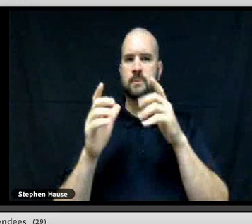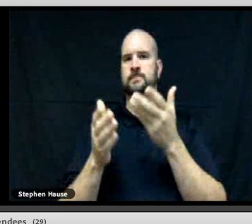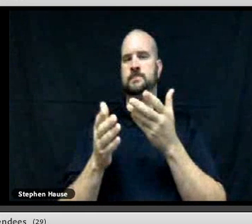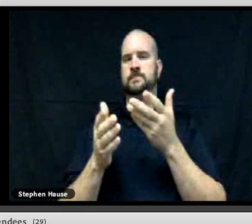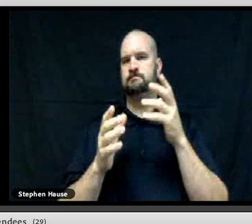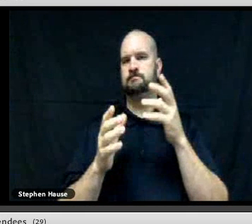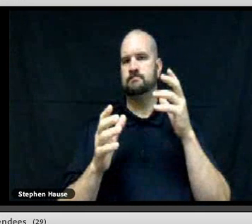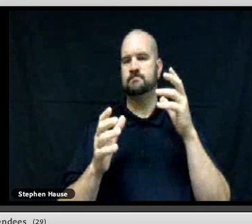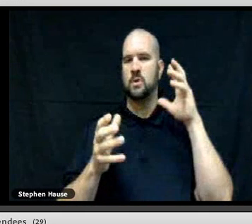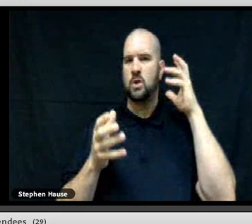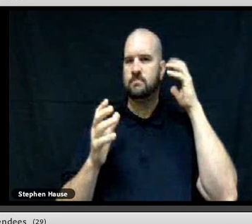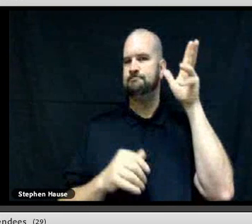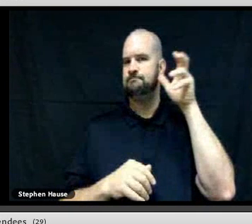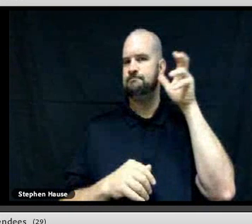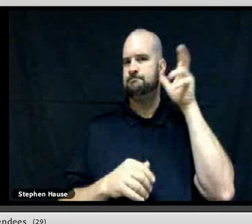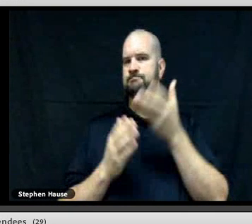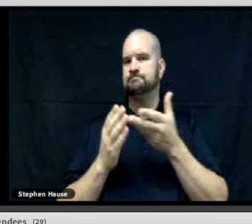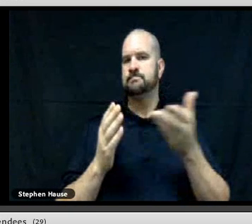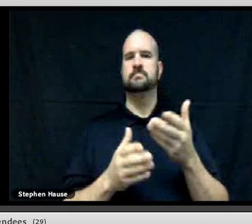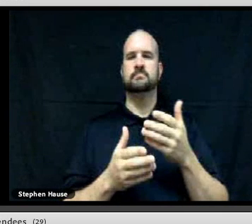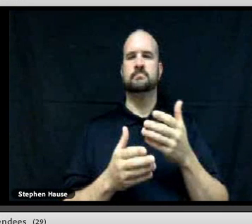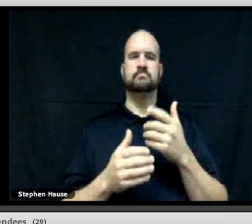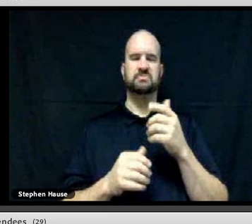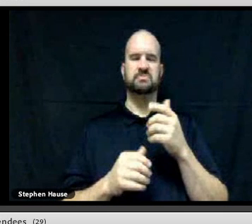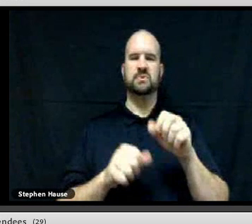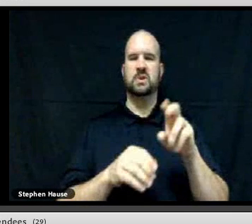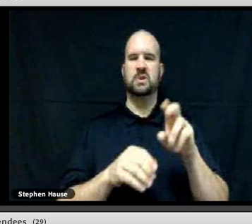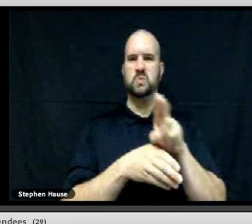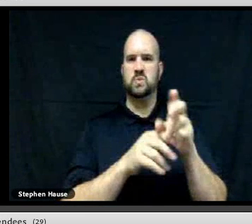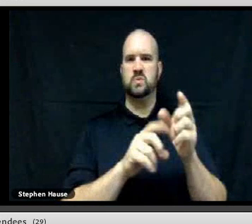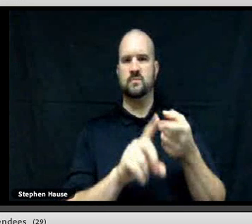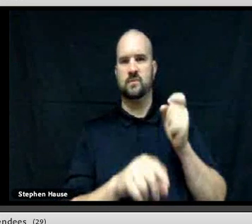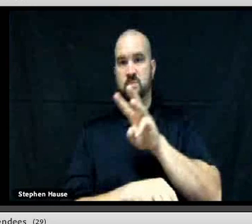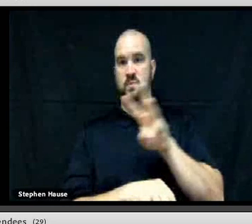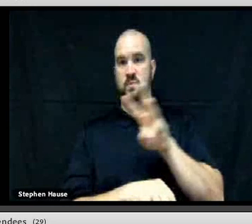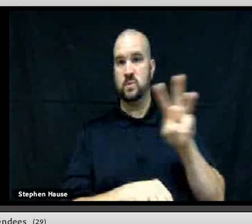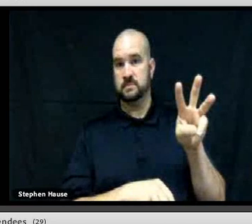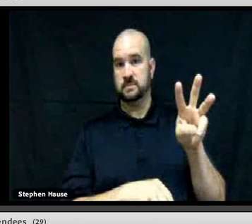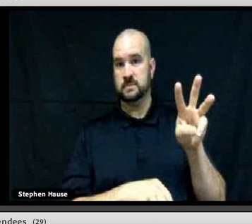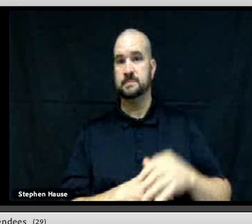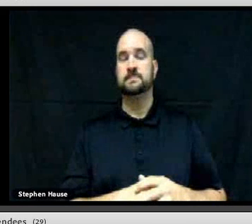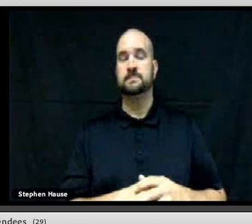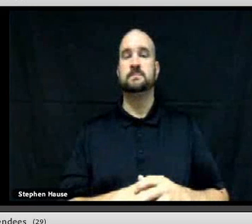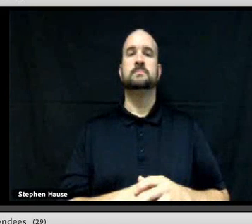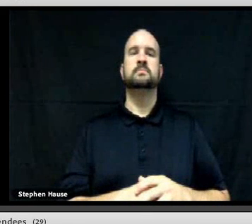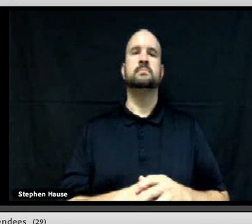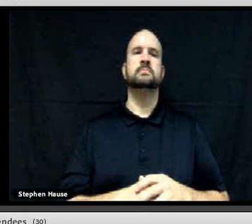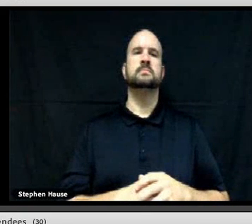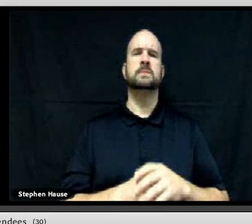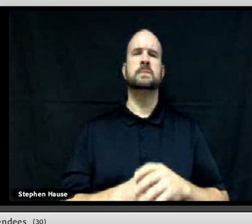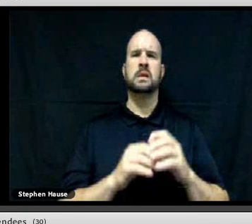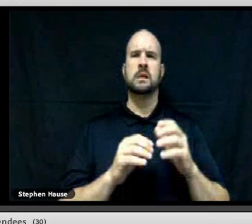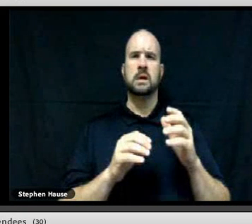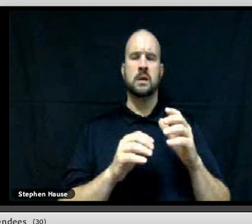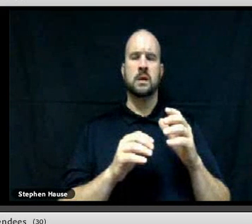new content is added every day to their site. So, how does content get into DPLA?